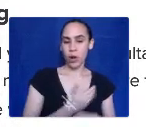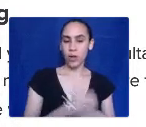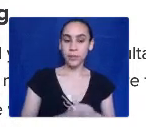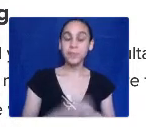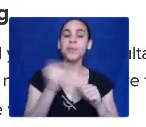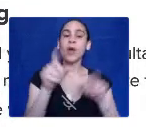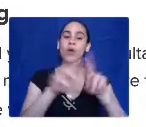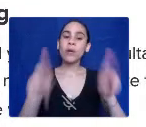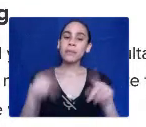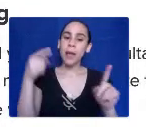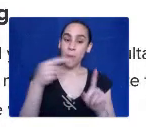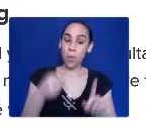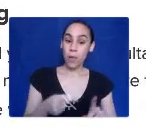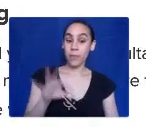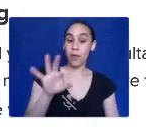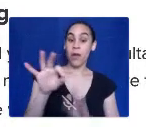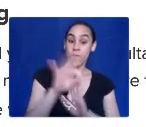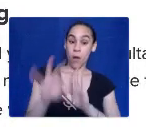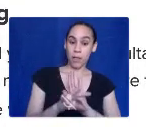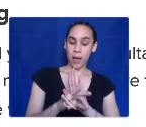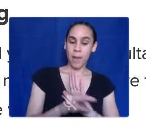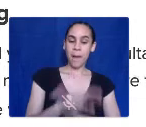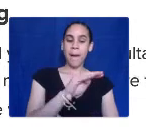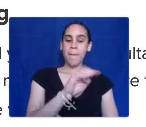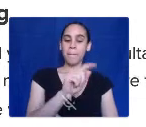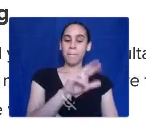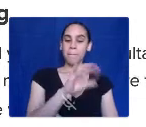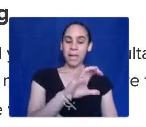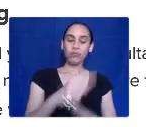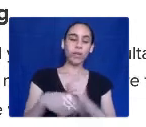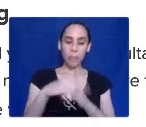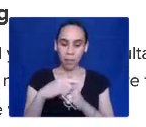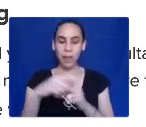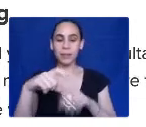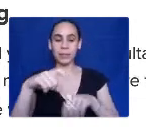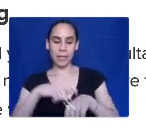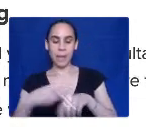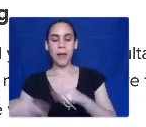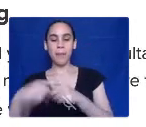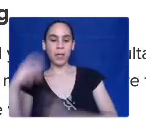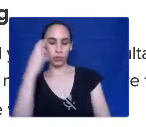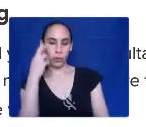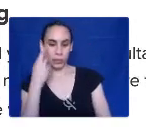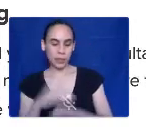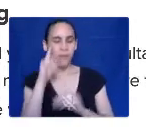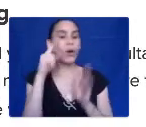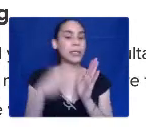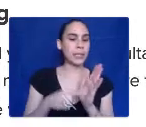say for a bullet is metric plus time plus reason okay so i'll give an example increase sales by 30